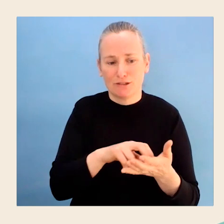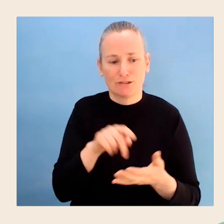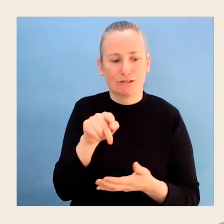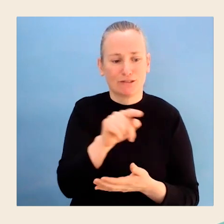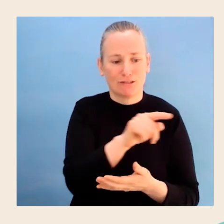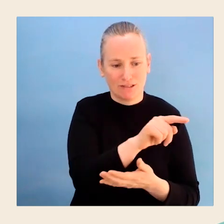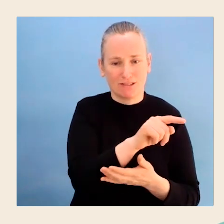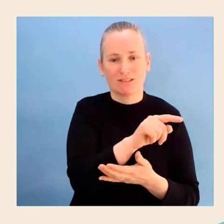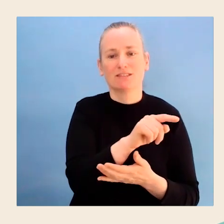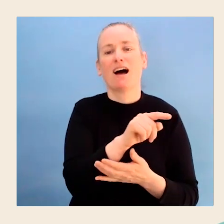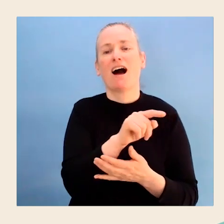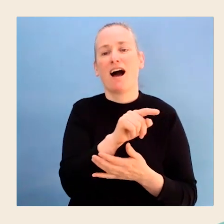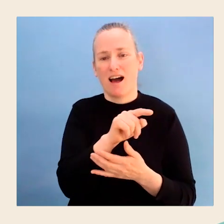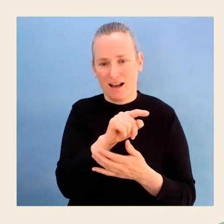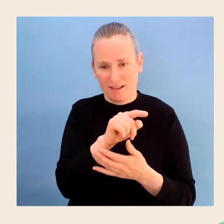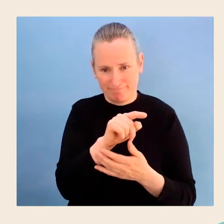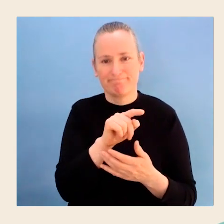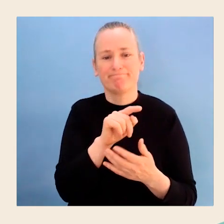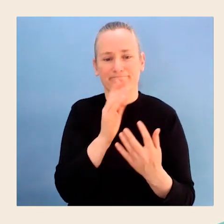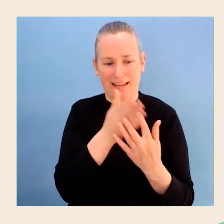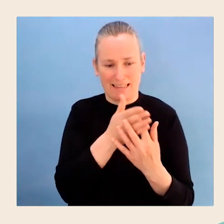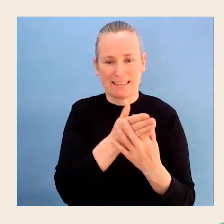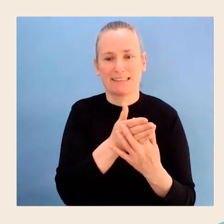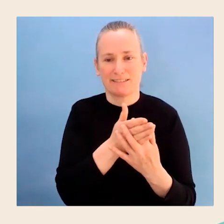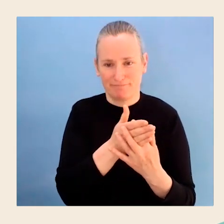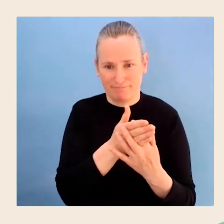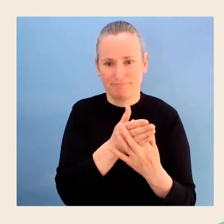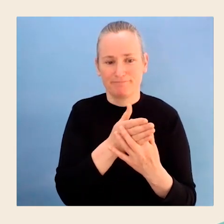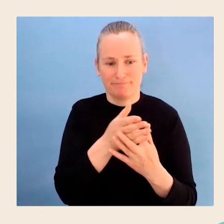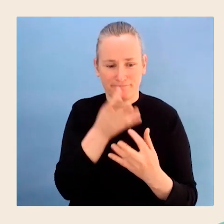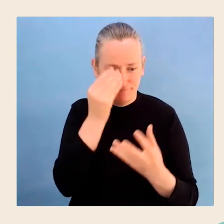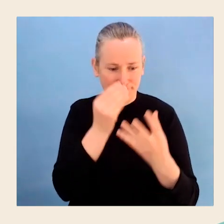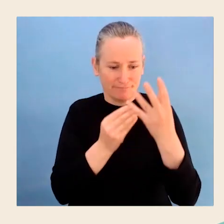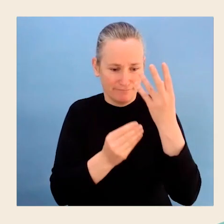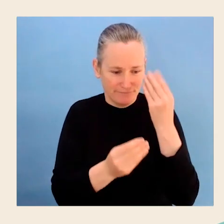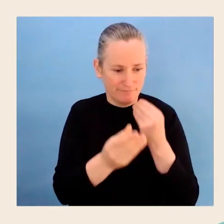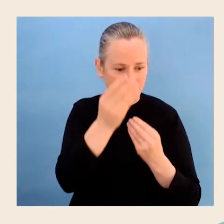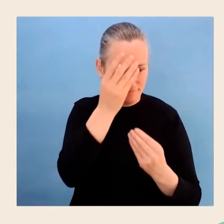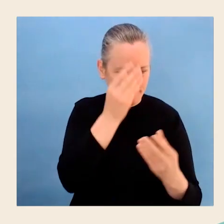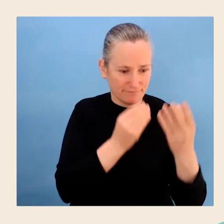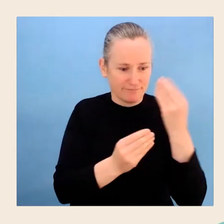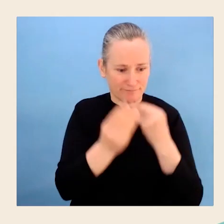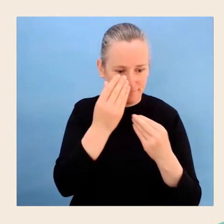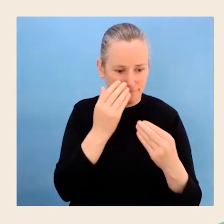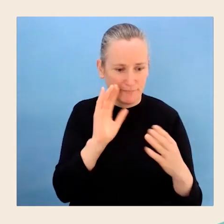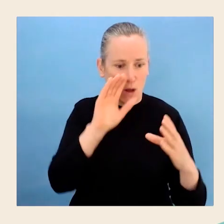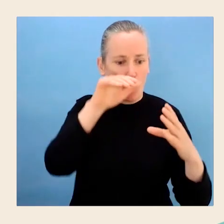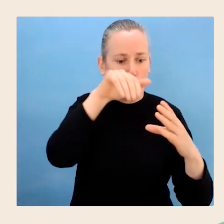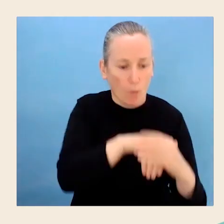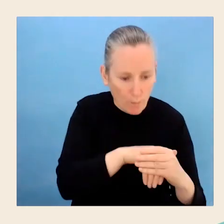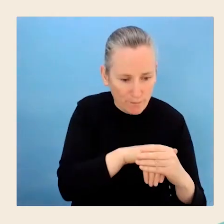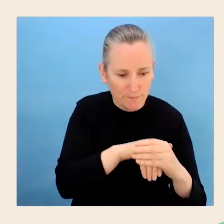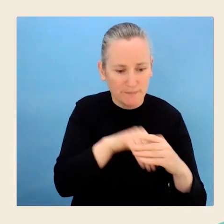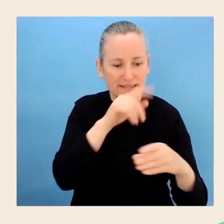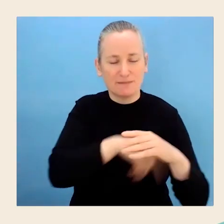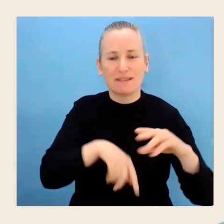and became apprentice at AXIS and studied with Kitty Lunn. And all of a sudden I was integrated into the disability world